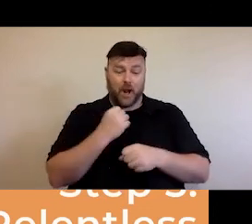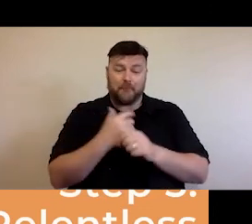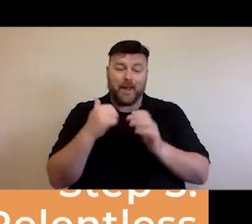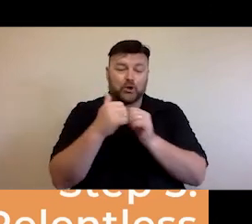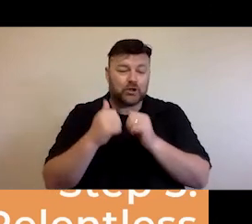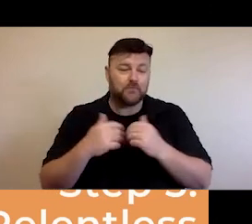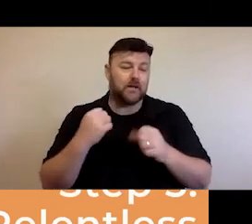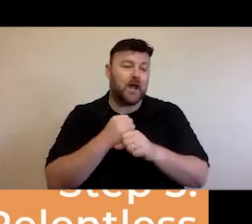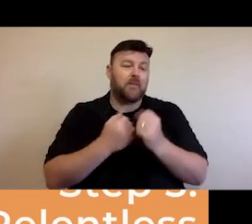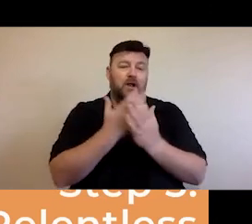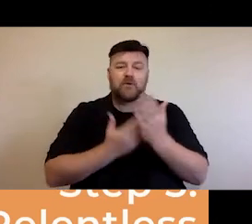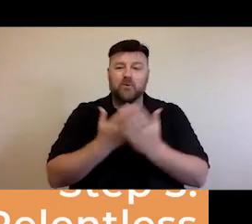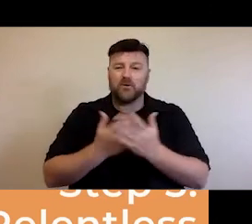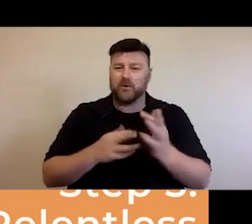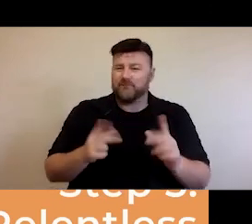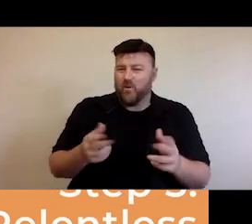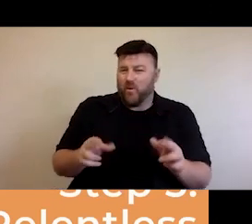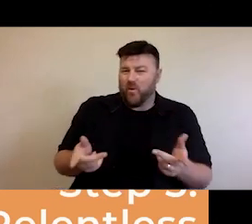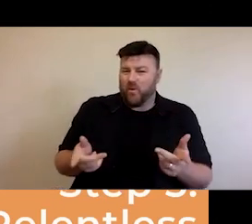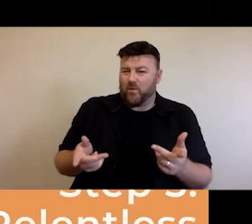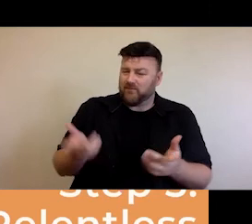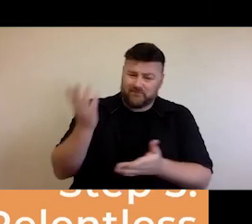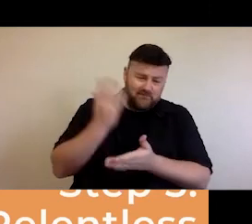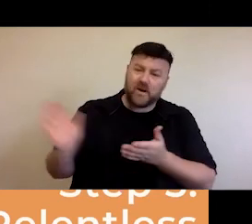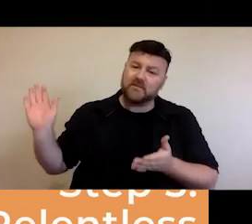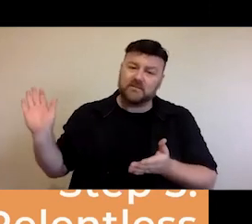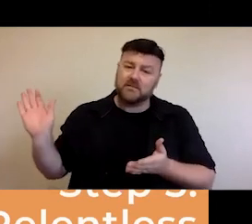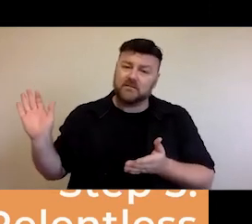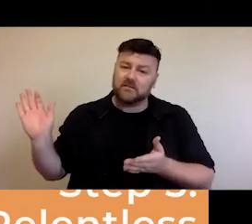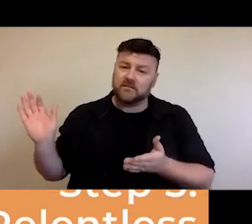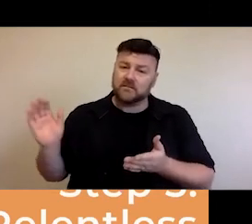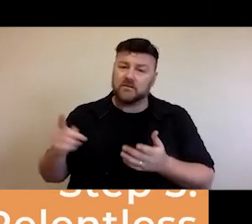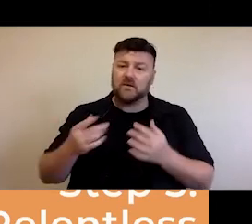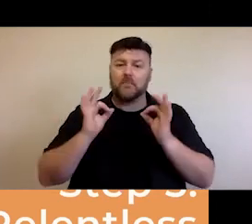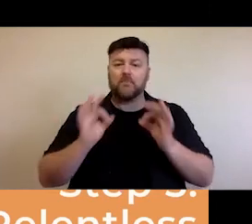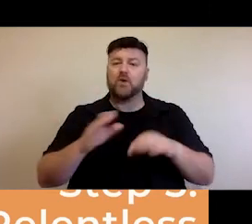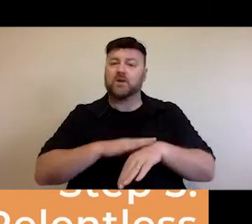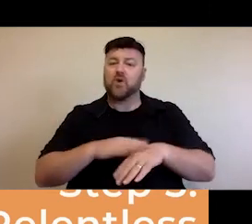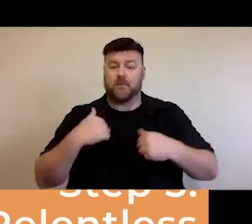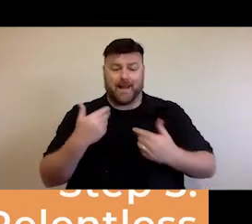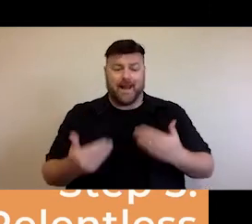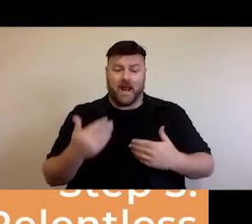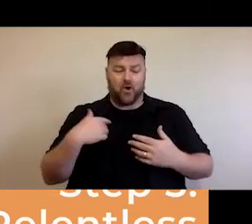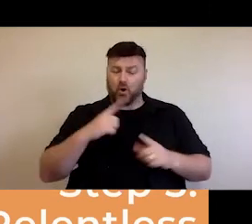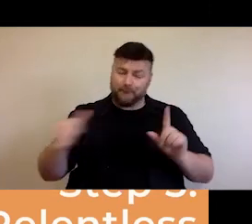we don't actually know why we're doing them. This is a perfect time, in uncertainty, to go almost to start-up-type thinking and think